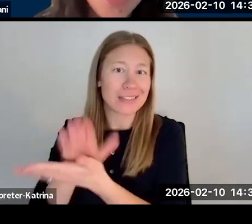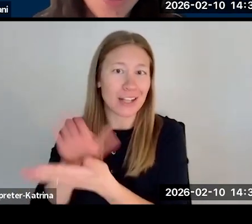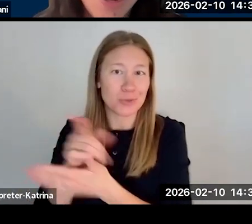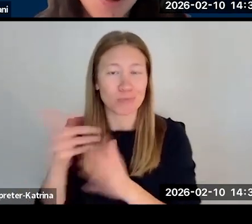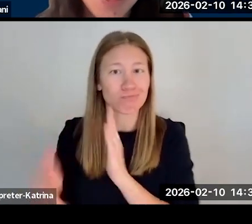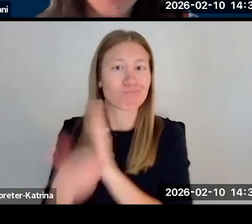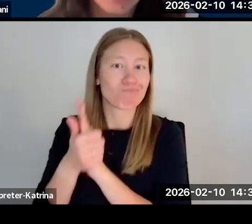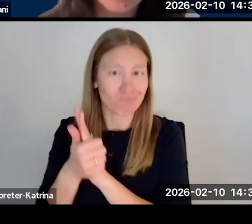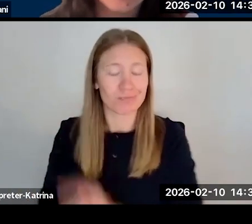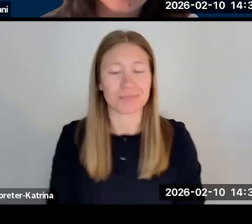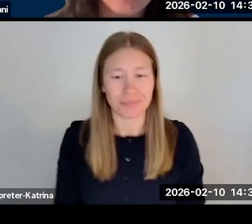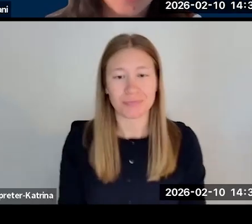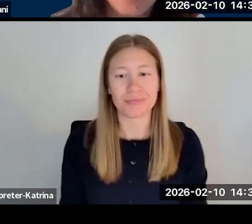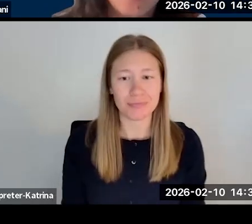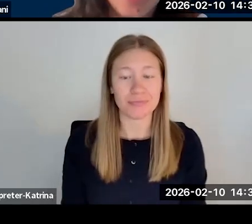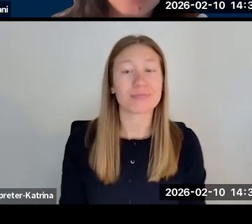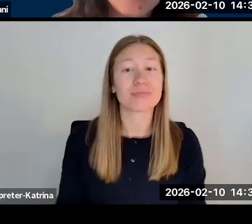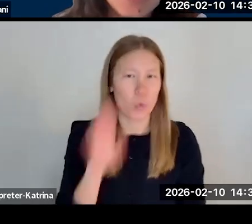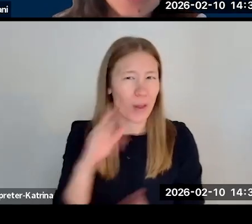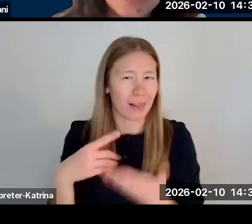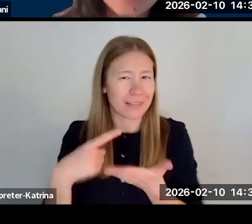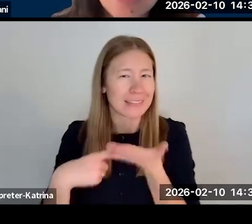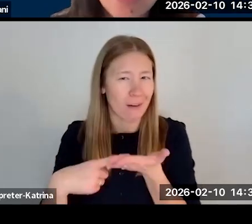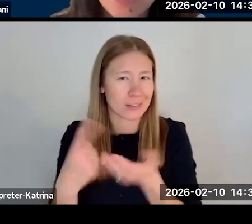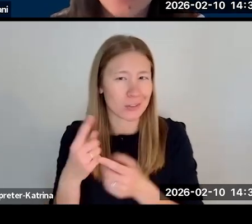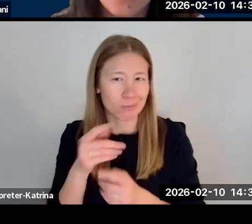The other aspect of this is that we want it to be easy